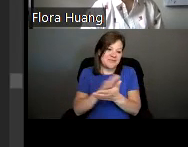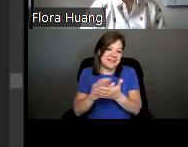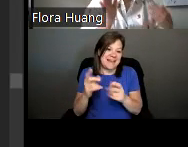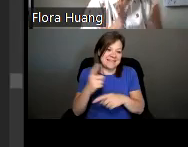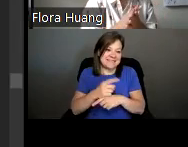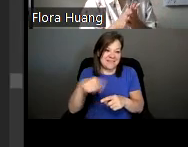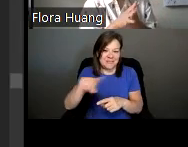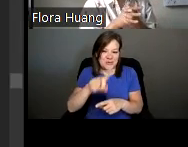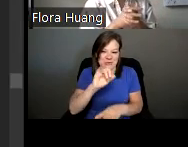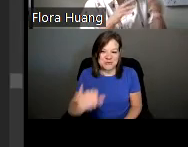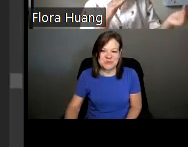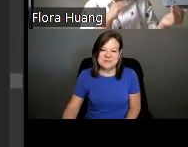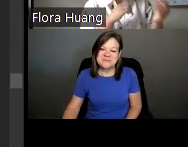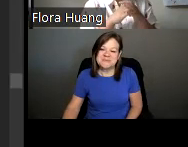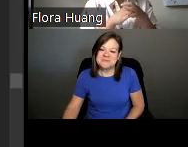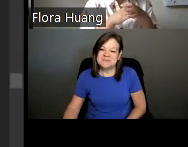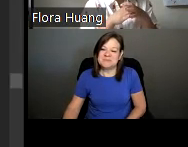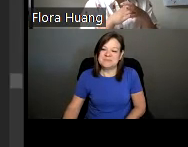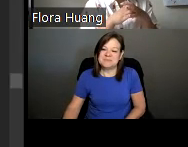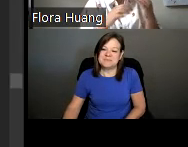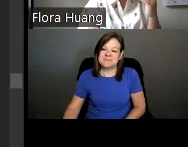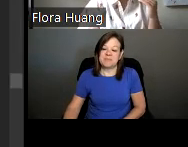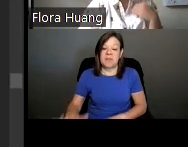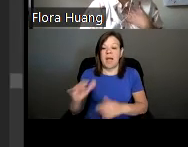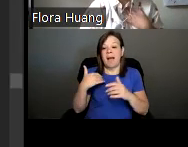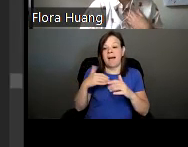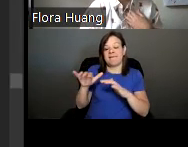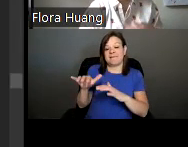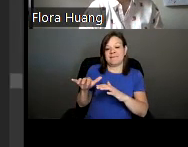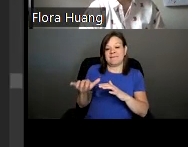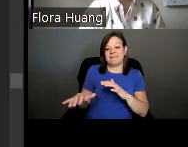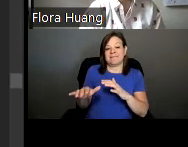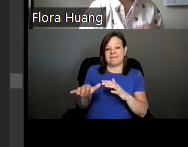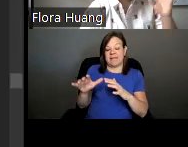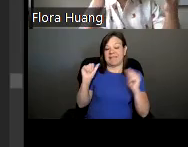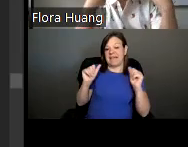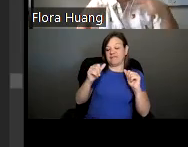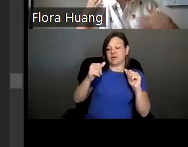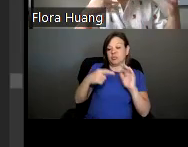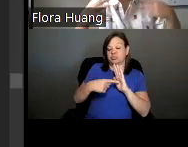So I have left the presenter view of the PowerPoint, so I can show you how this kind of,